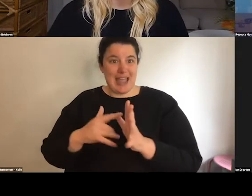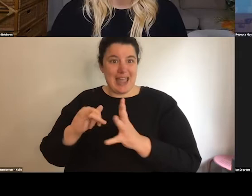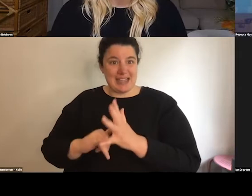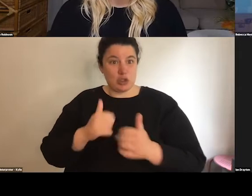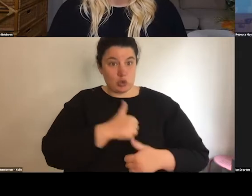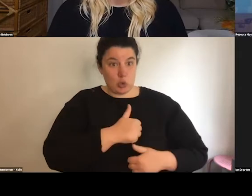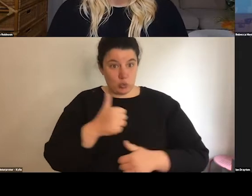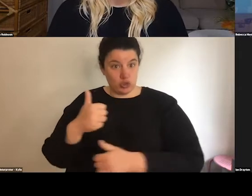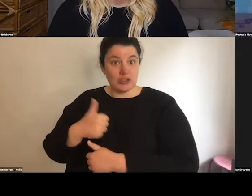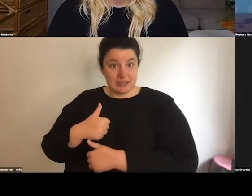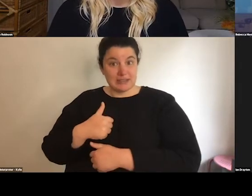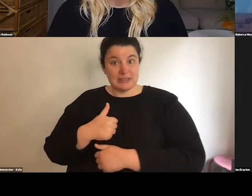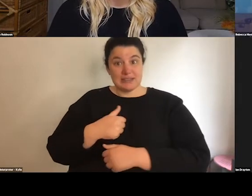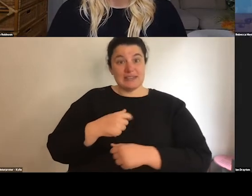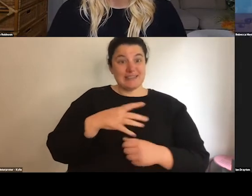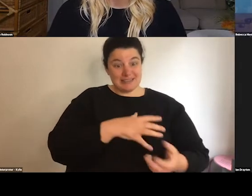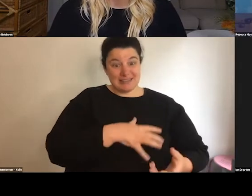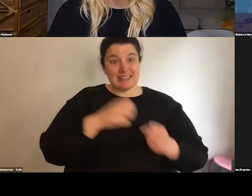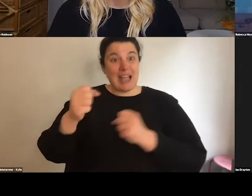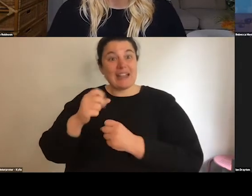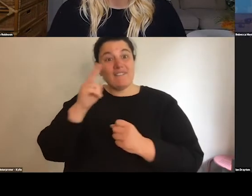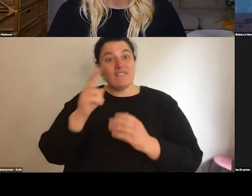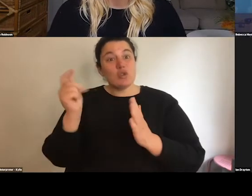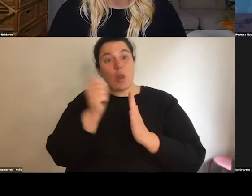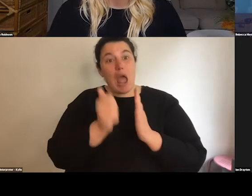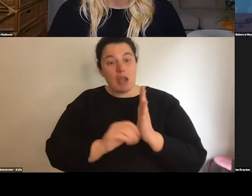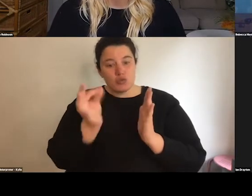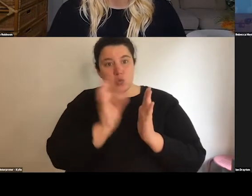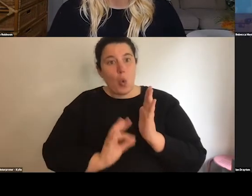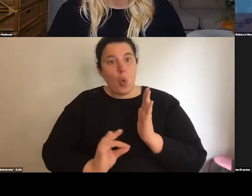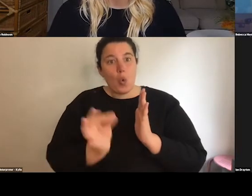visual art materials, so drawing materials, into the frontline